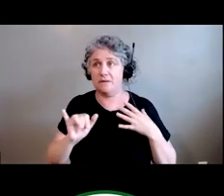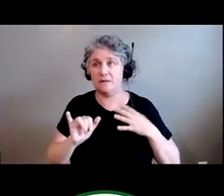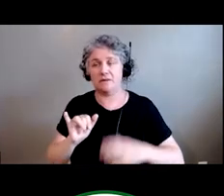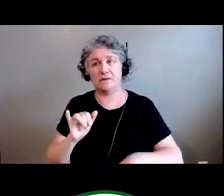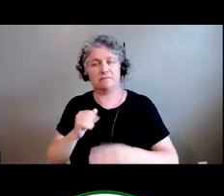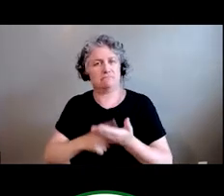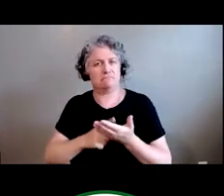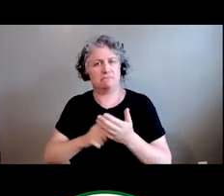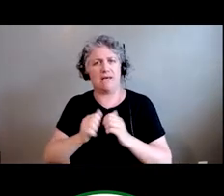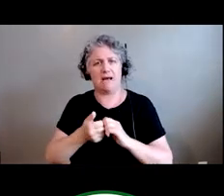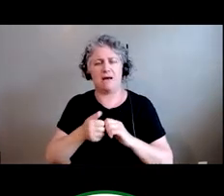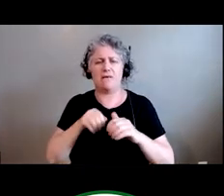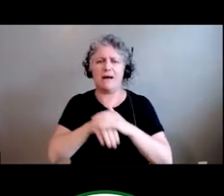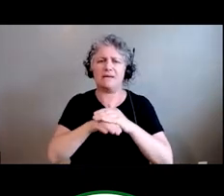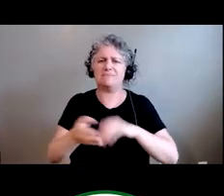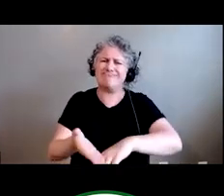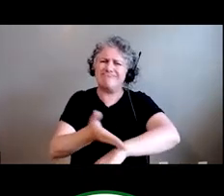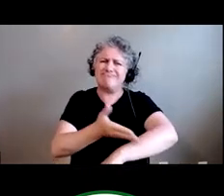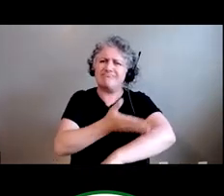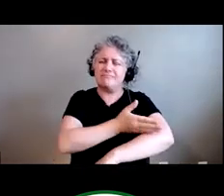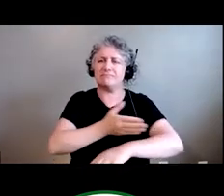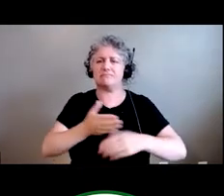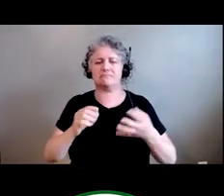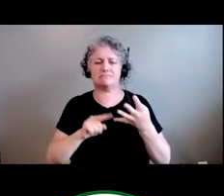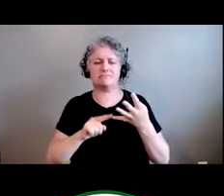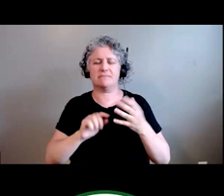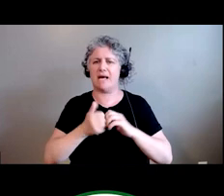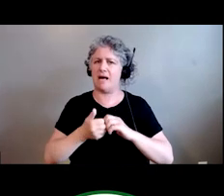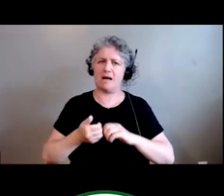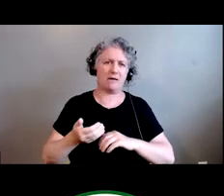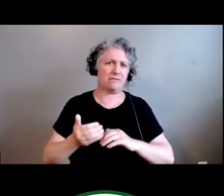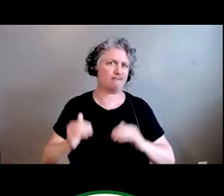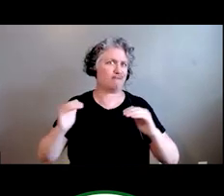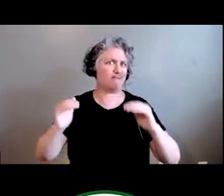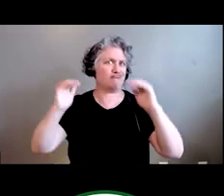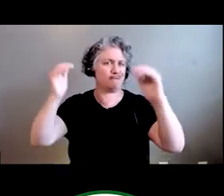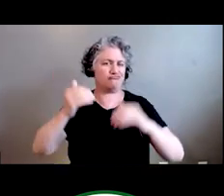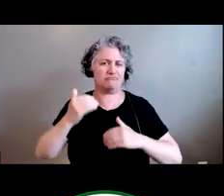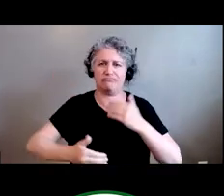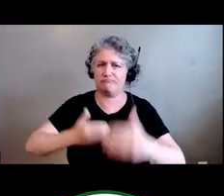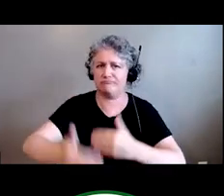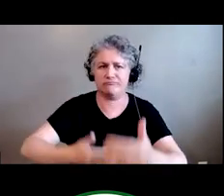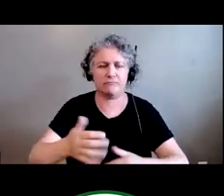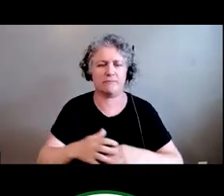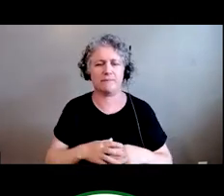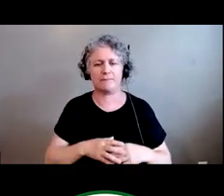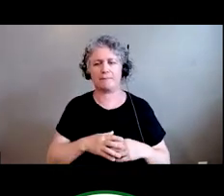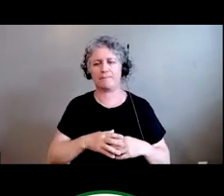Spinal cord injury BC has more than 65 years of experience helping people with physical disabilities to adjust, adapt, and thrive.